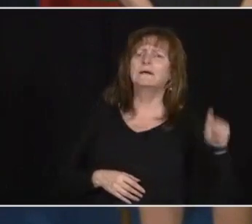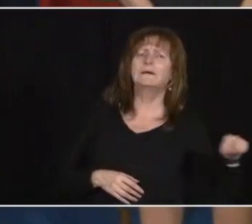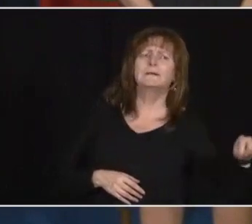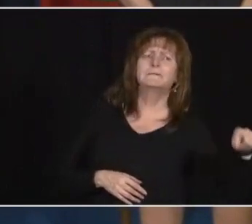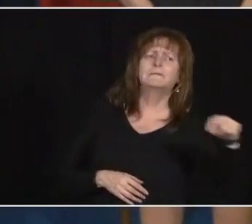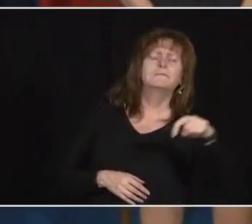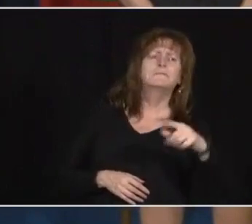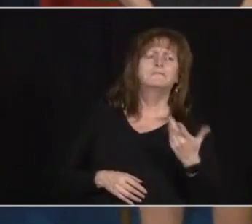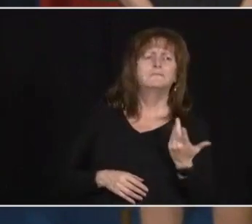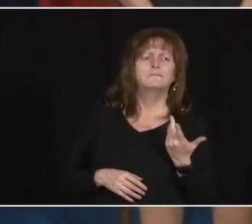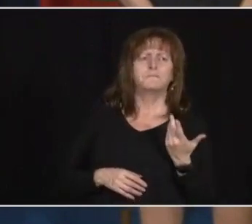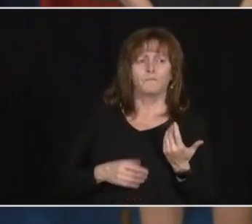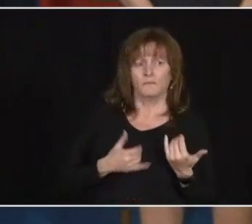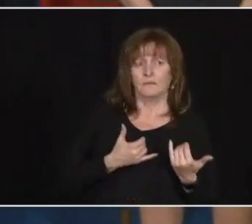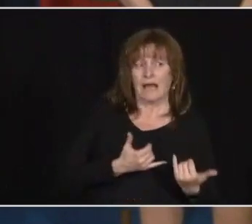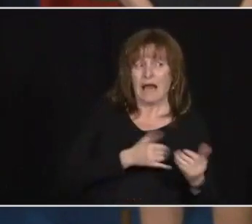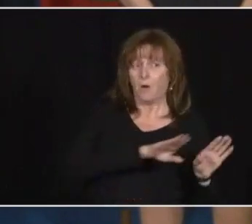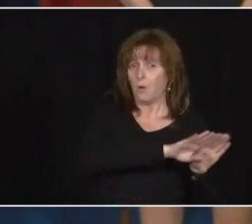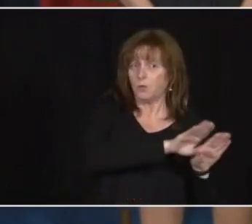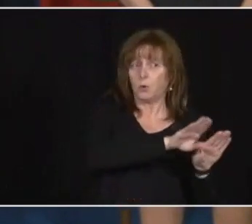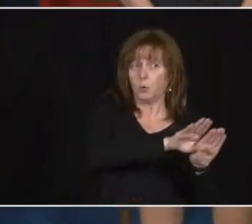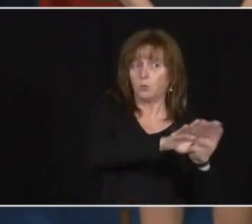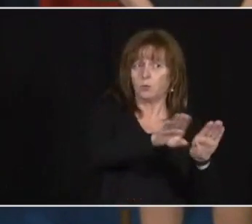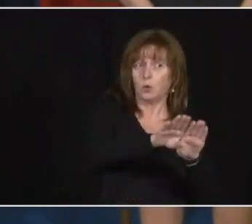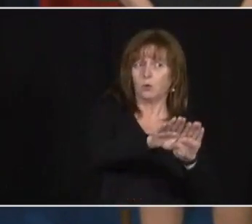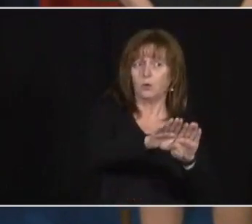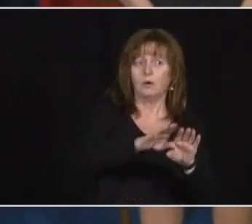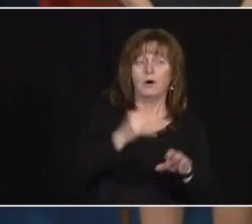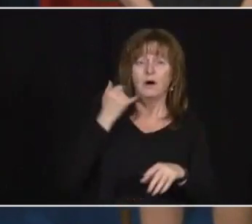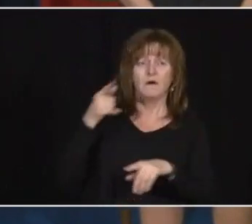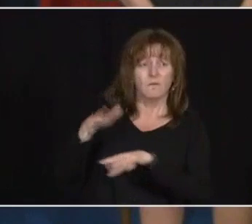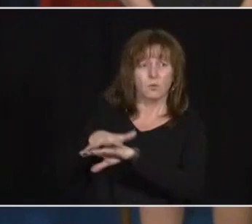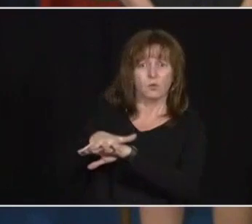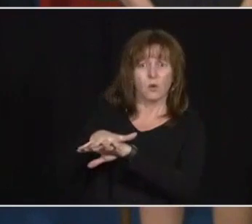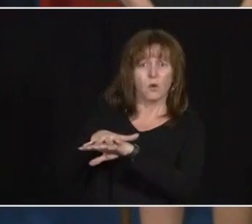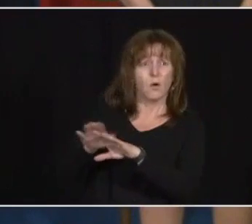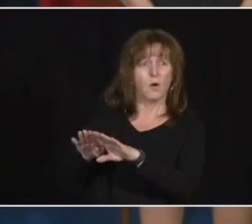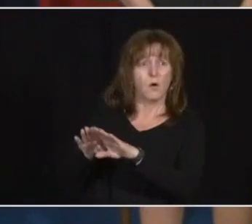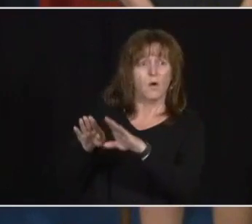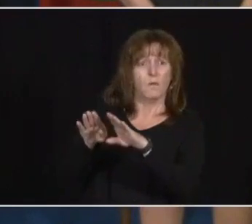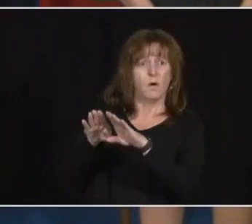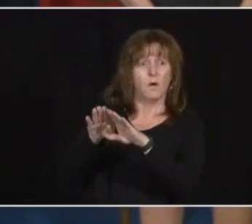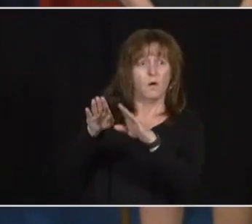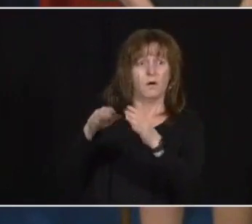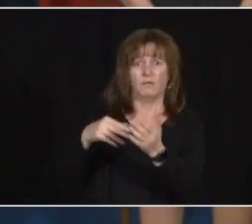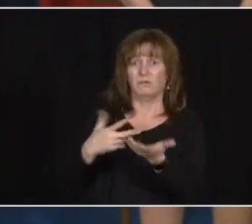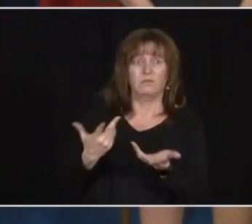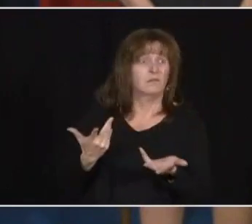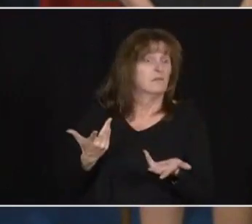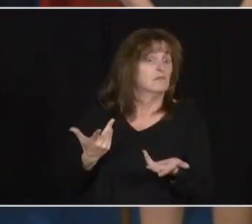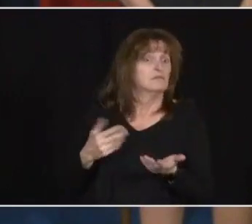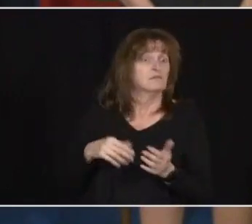down, that trickle means weeks or months of continued shutdown, depending on how